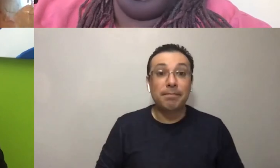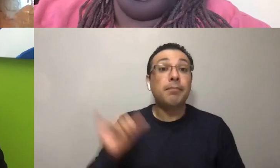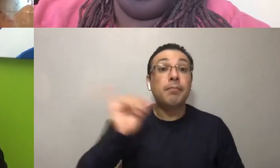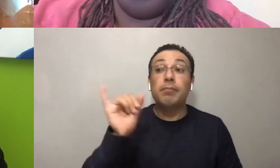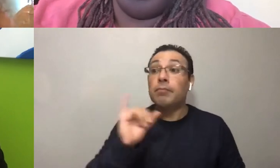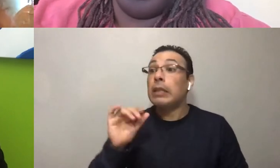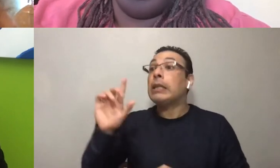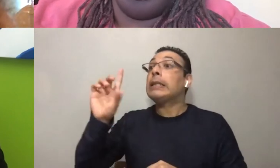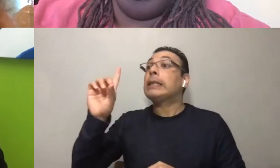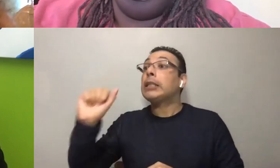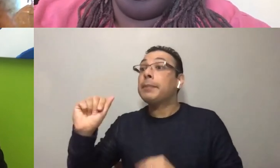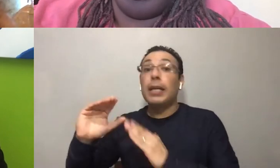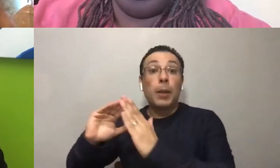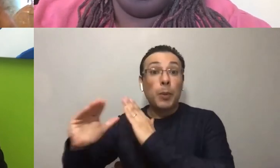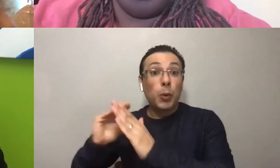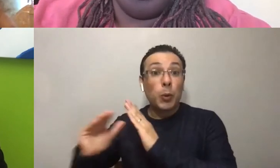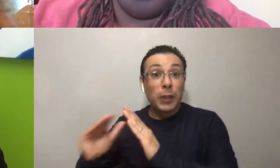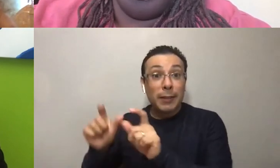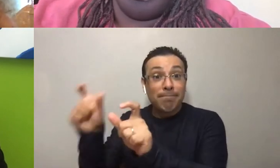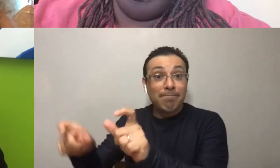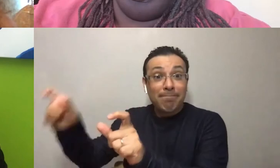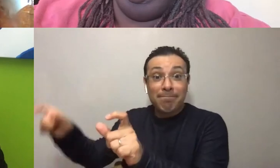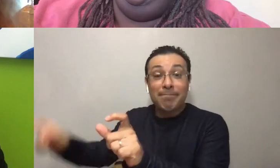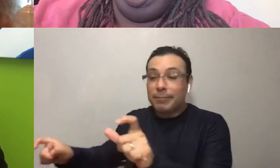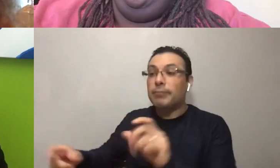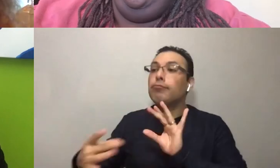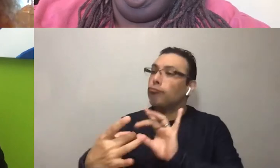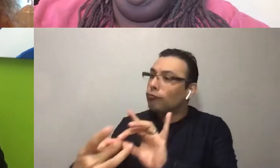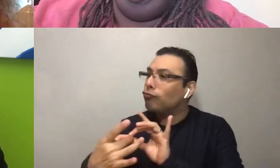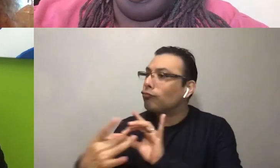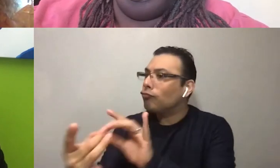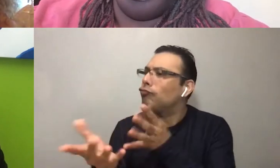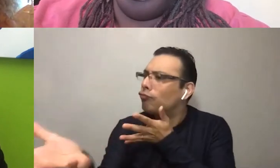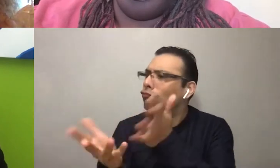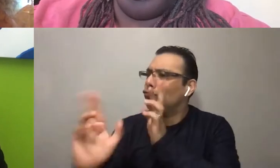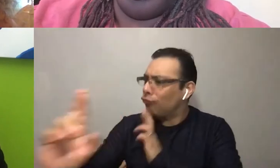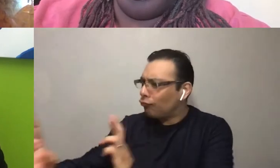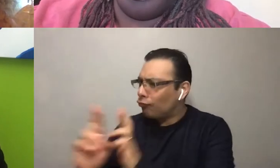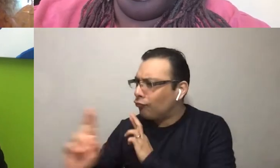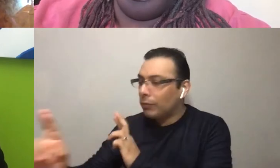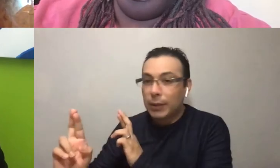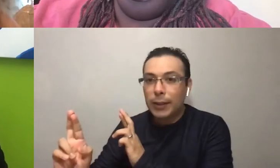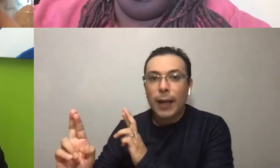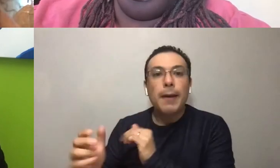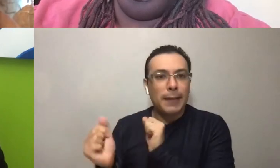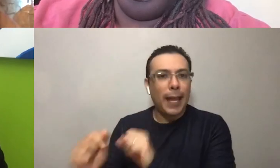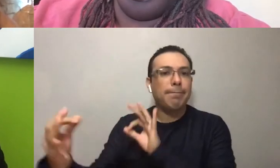We also hear about them funding disabled people and their projects and work.